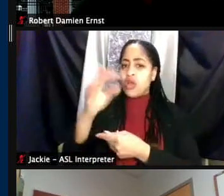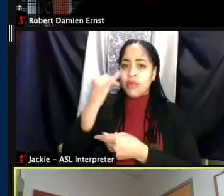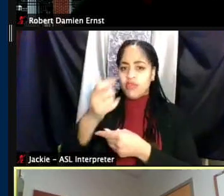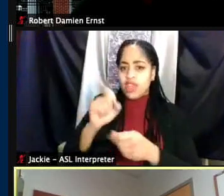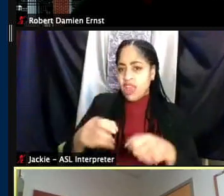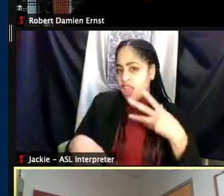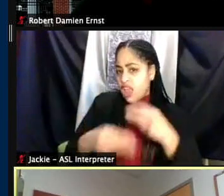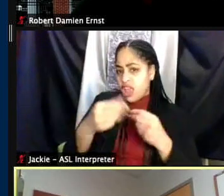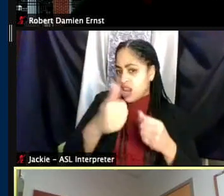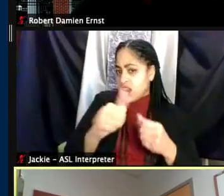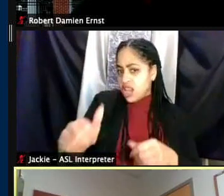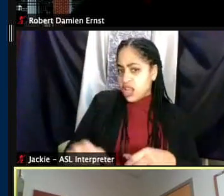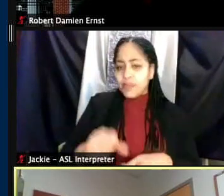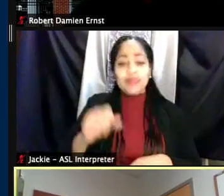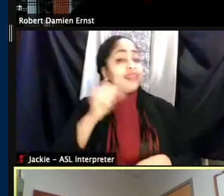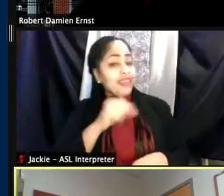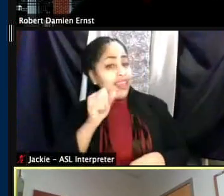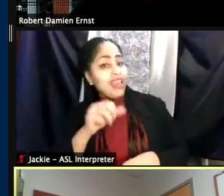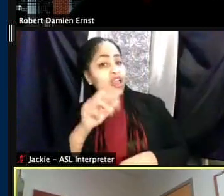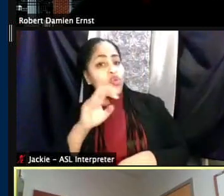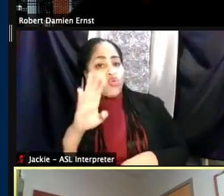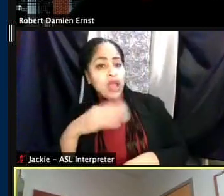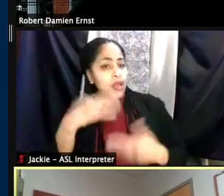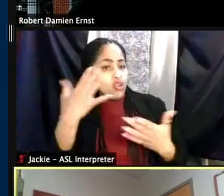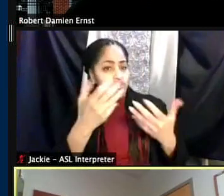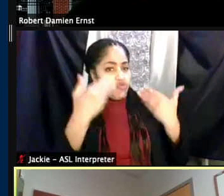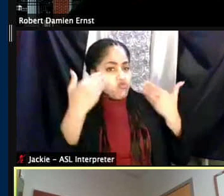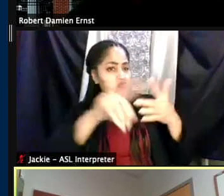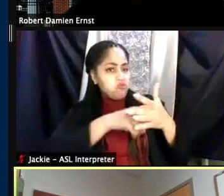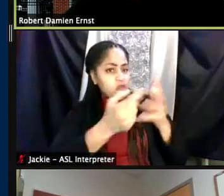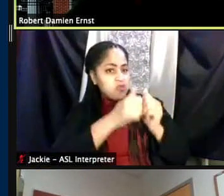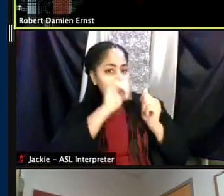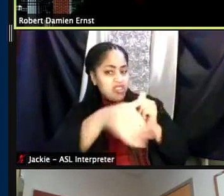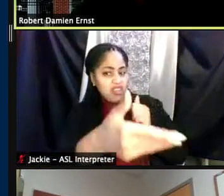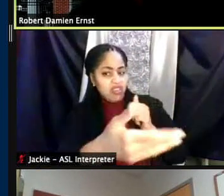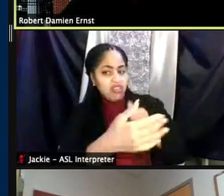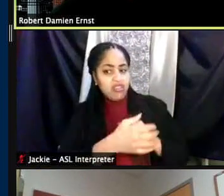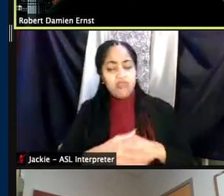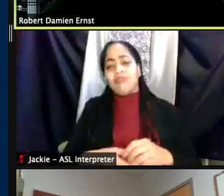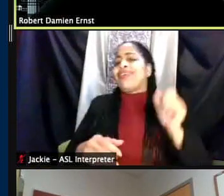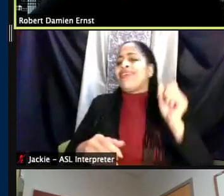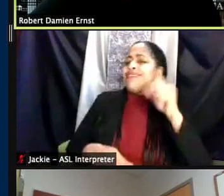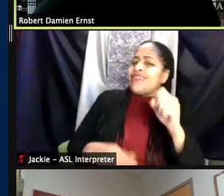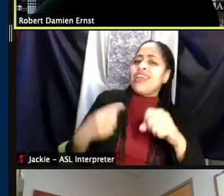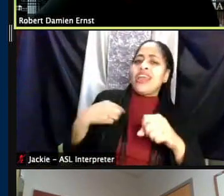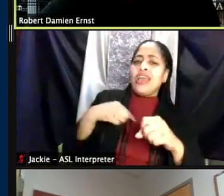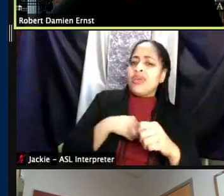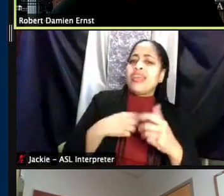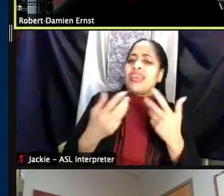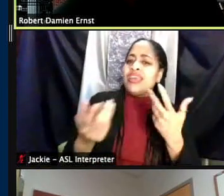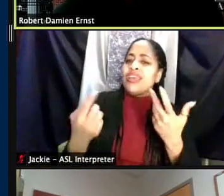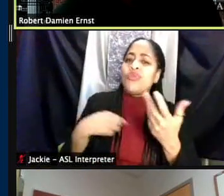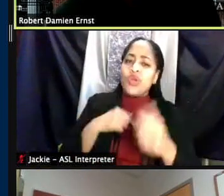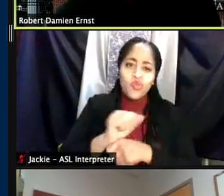Yeah, Rob, I don't know if you wanna start out with that? Yeah, I mean, we're working within the parameters